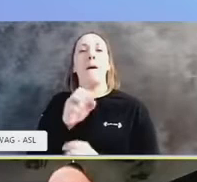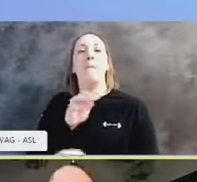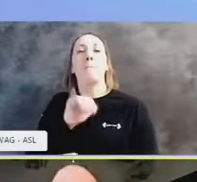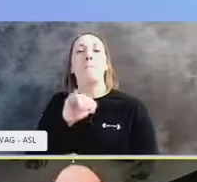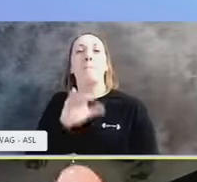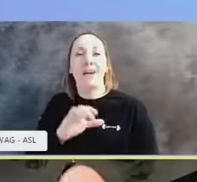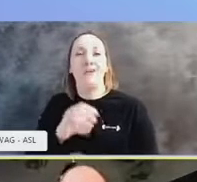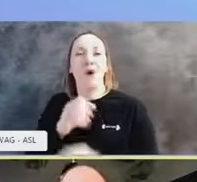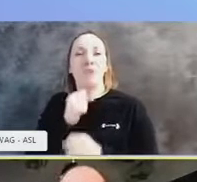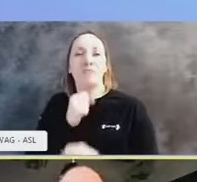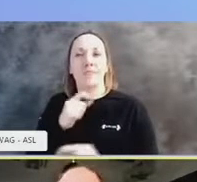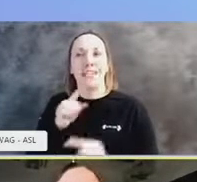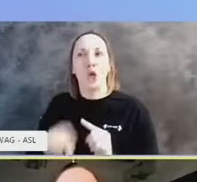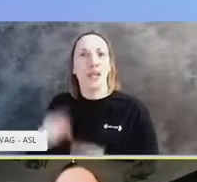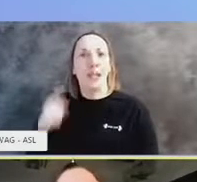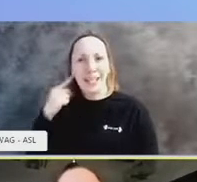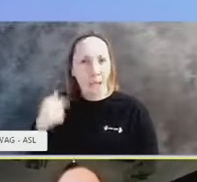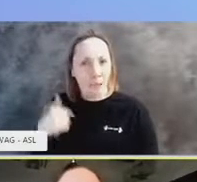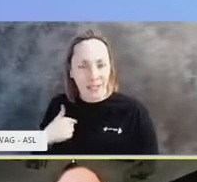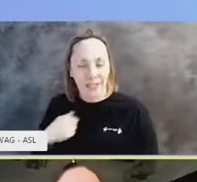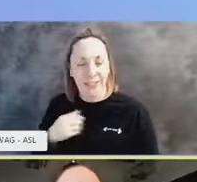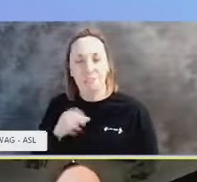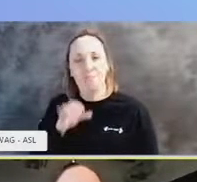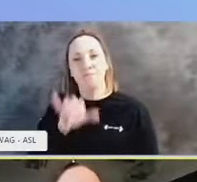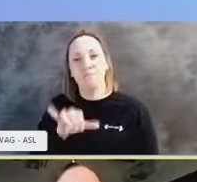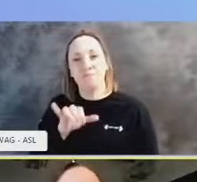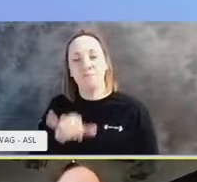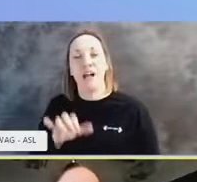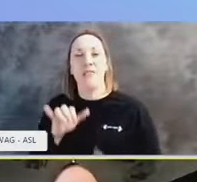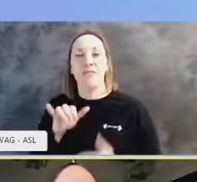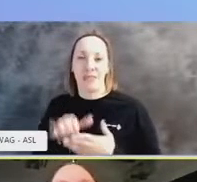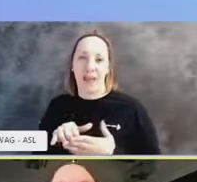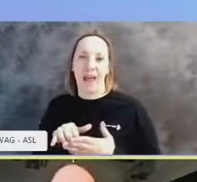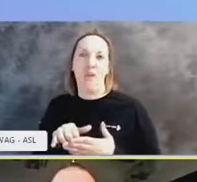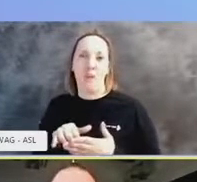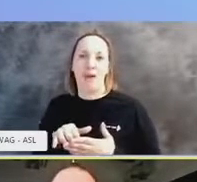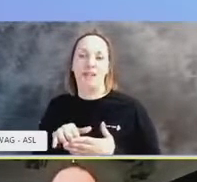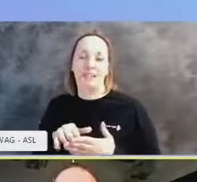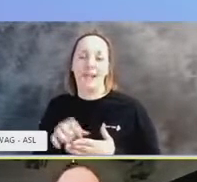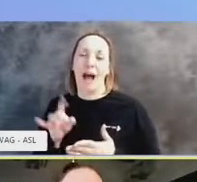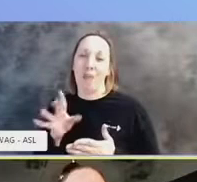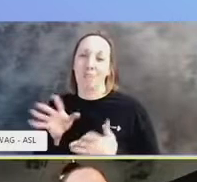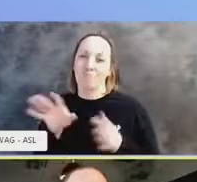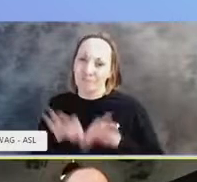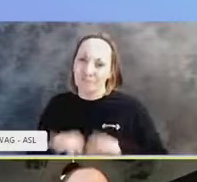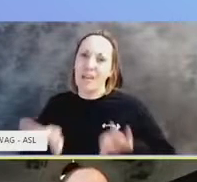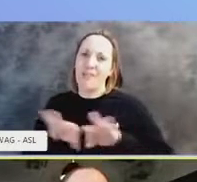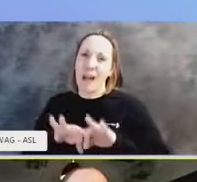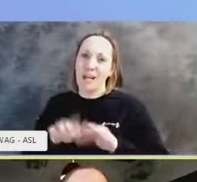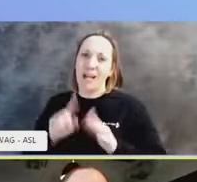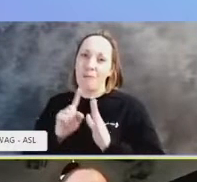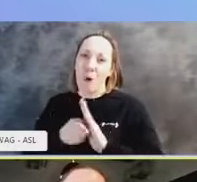for is for me to use the microphone. Not a particular mic, a microphone because they cannot hear me